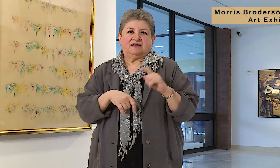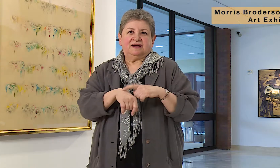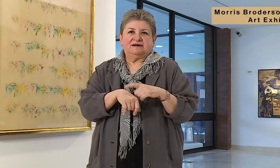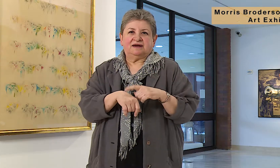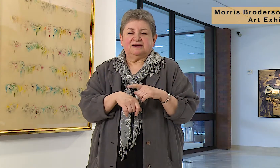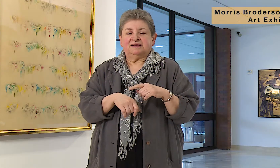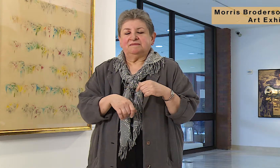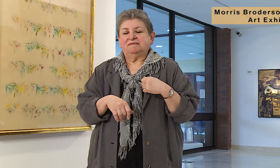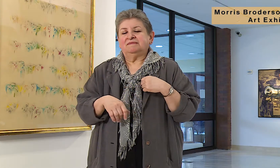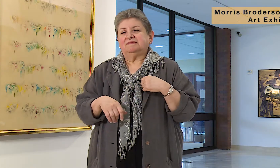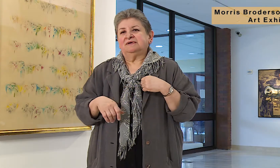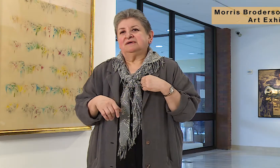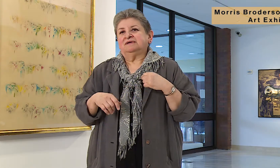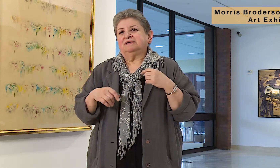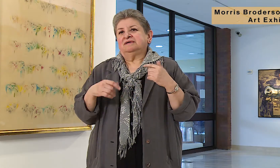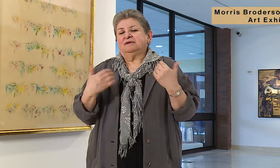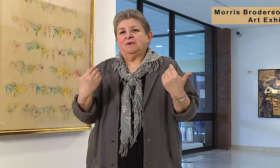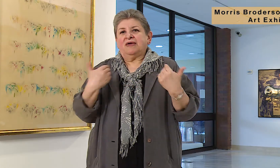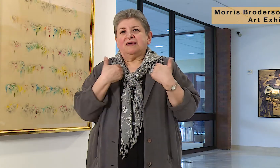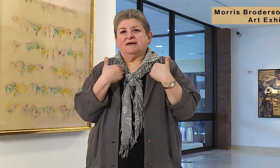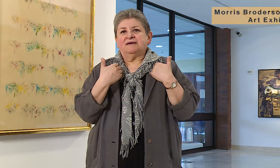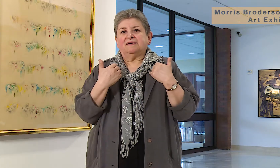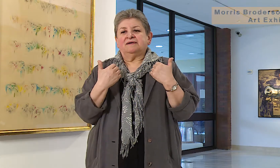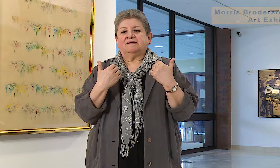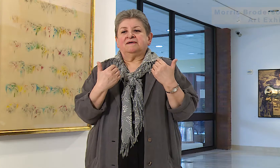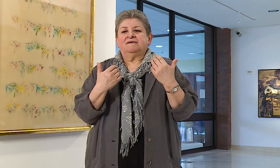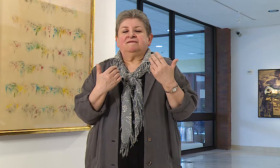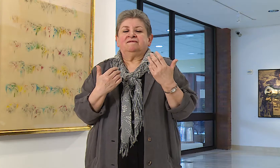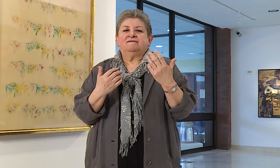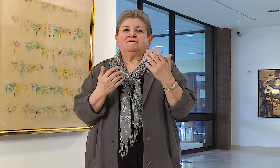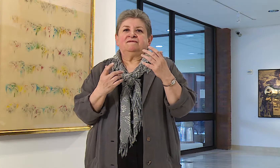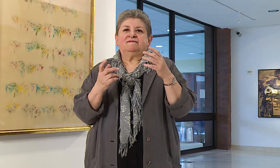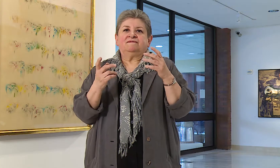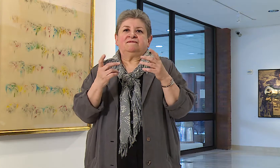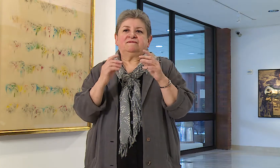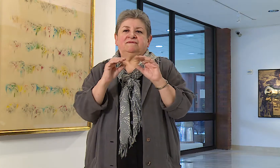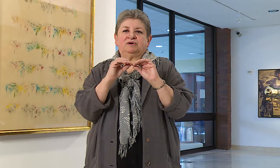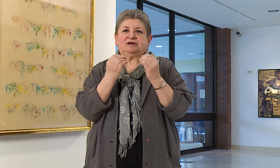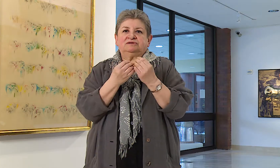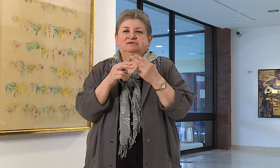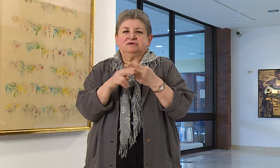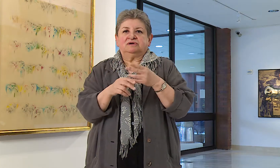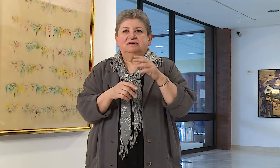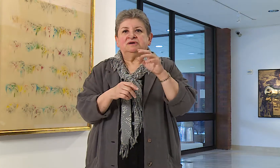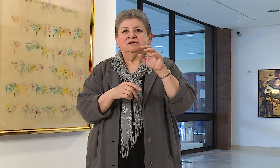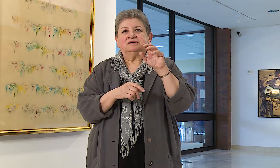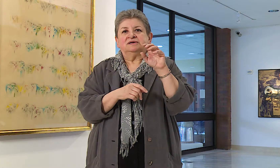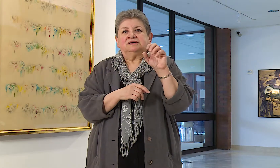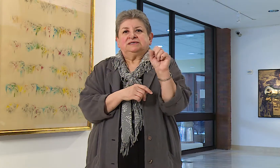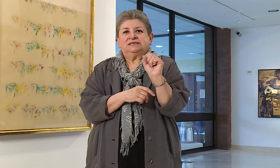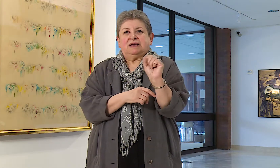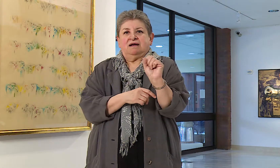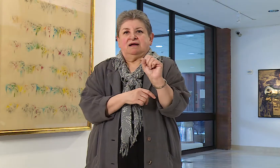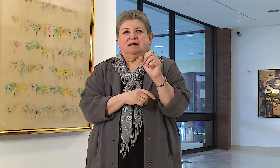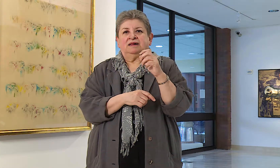During the early sixties, I was living in Seattle, and we had a local organization